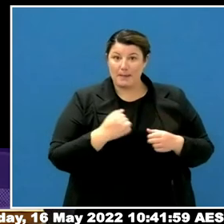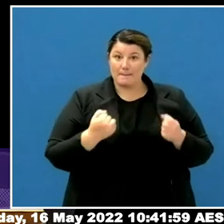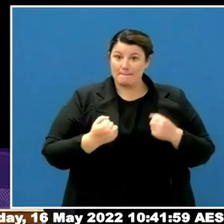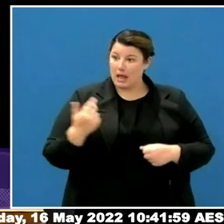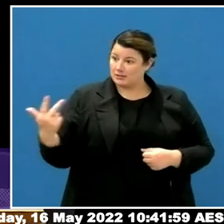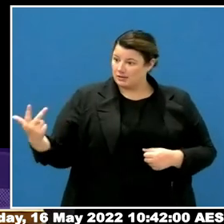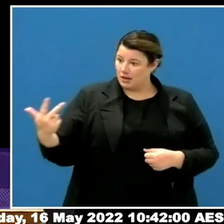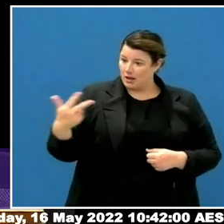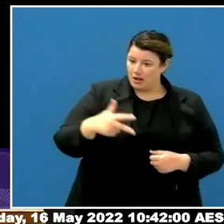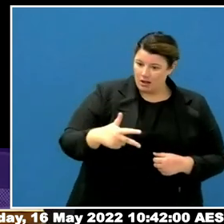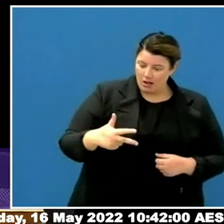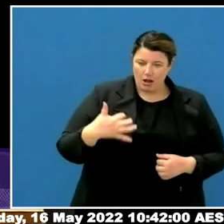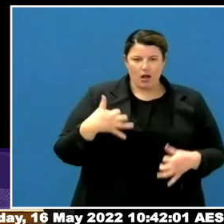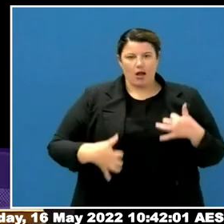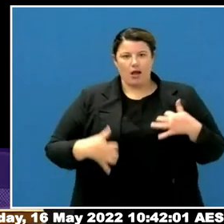vehicle turning up in the morning to take him there.